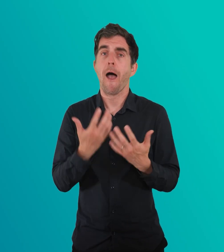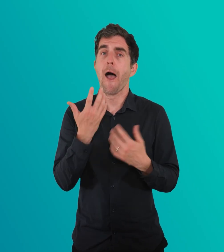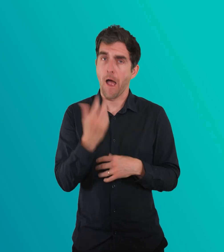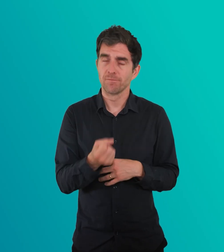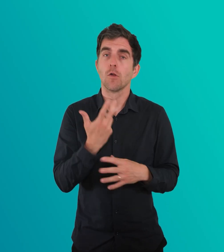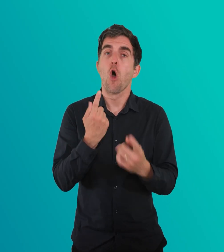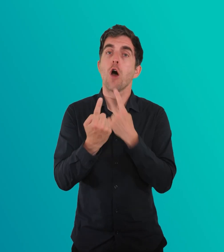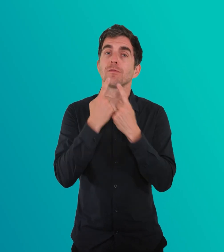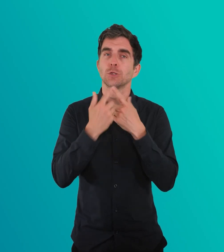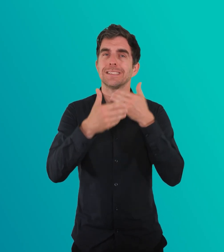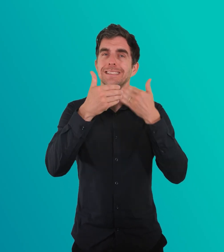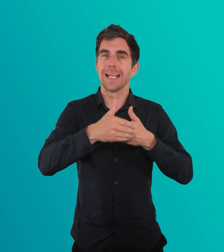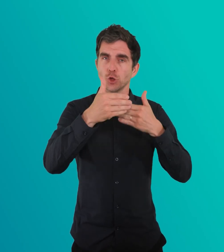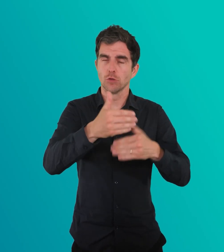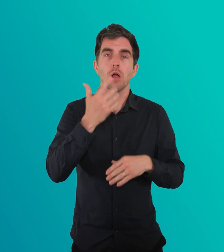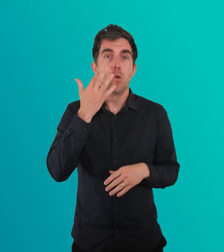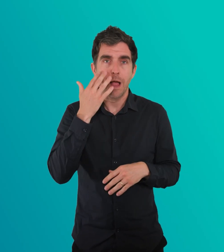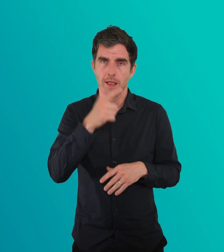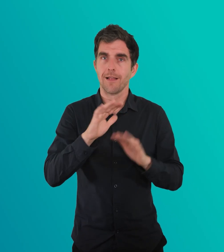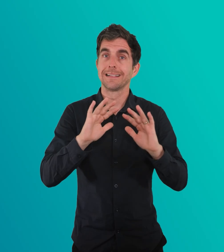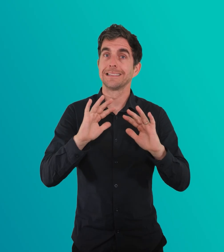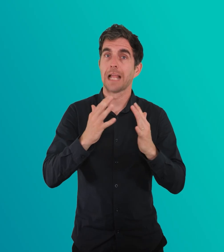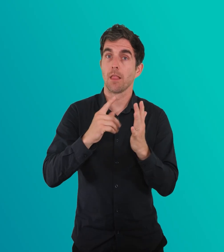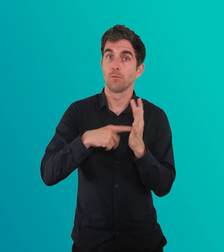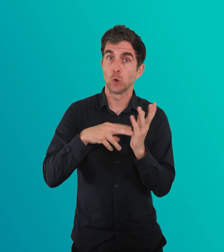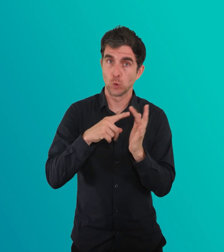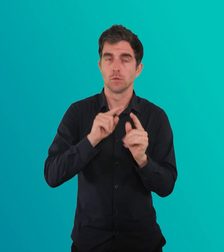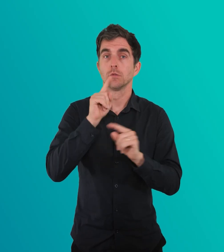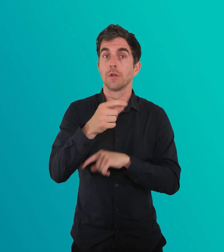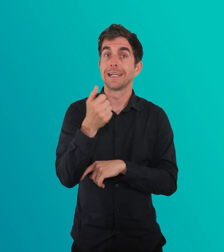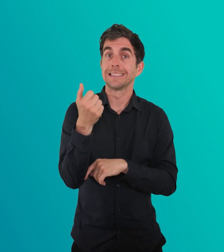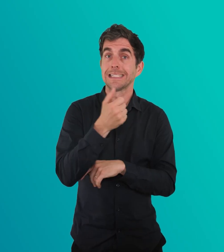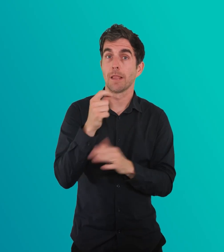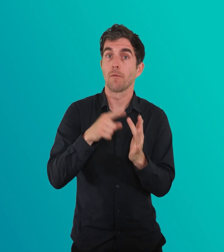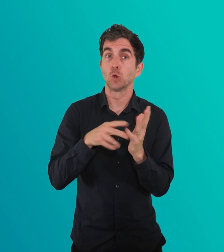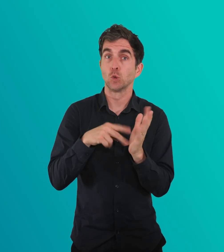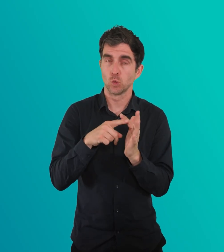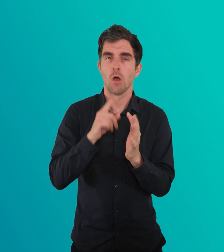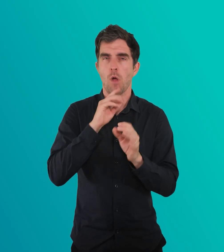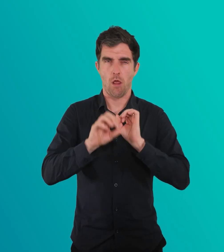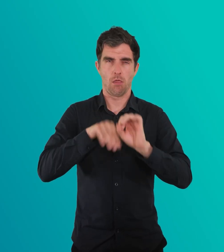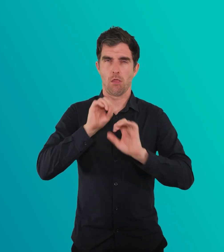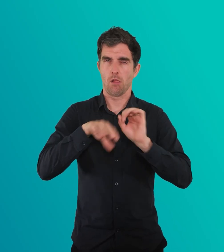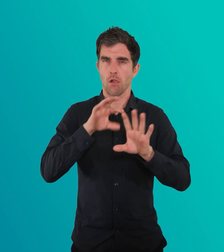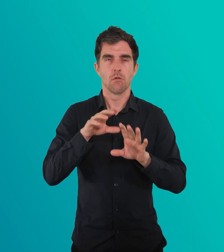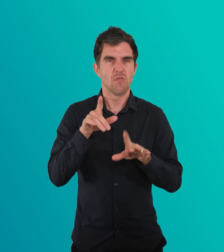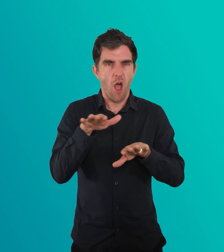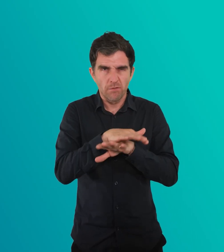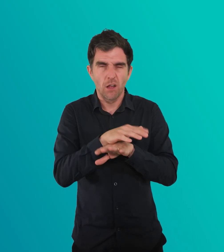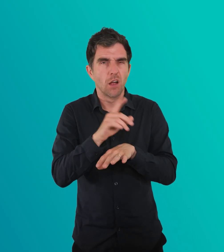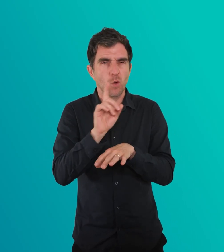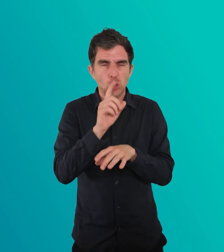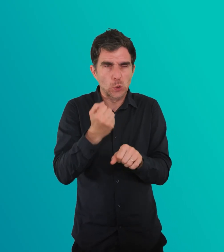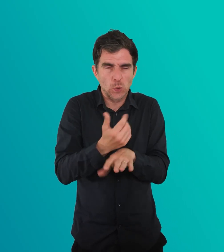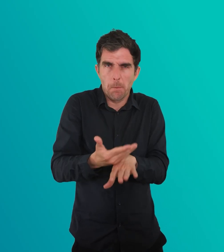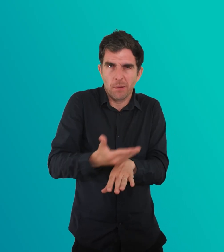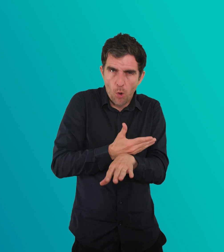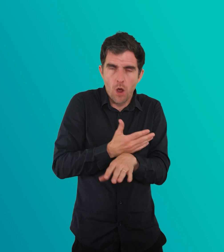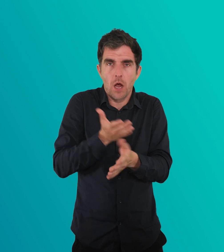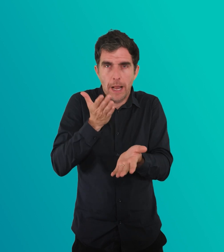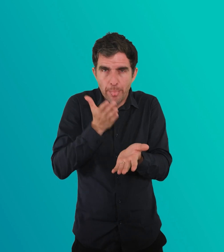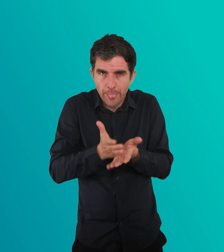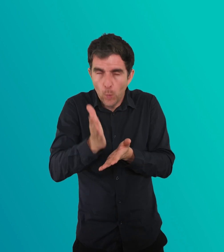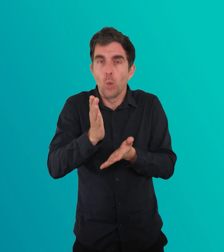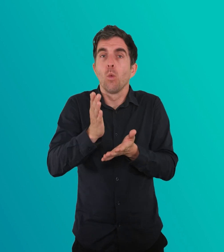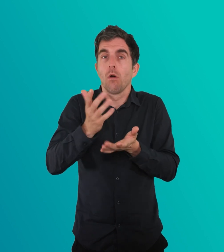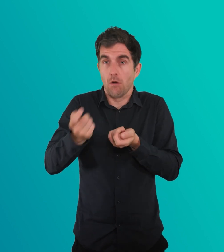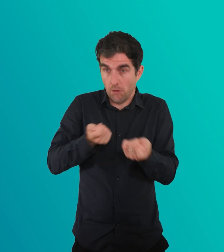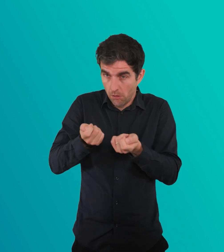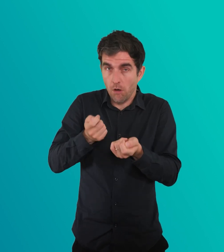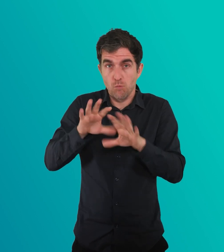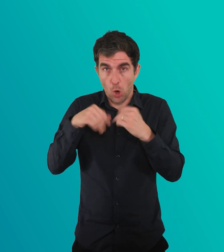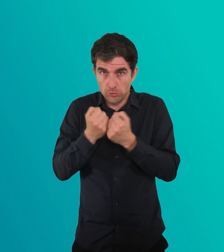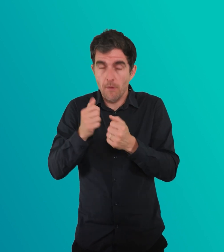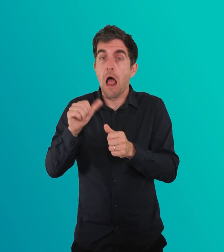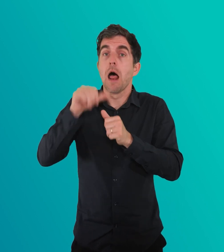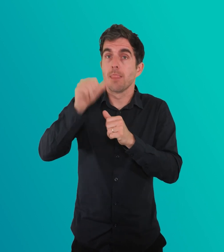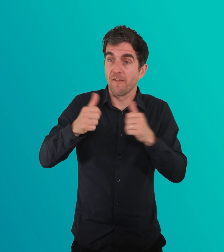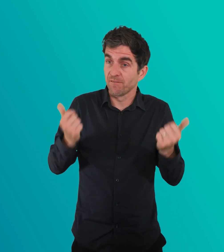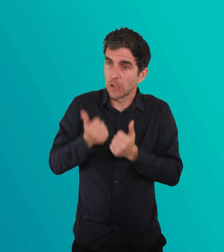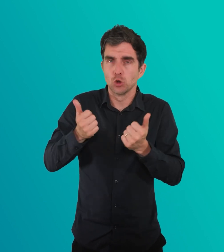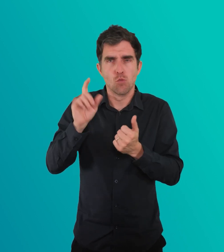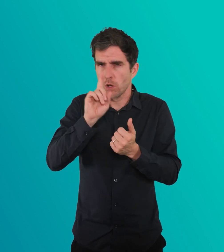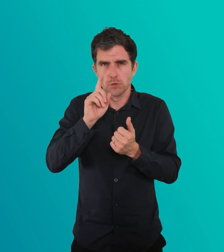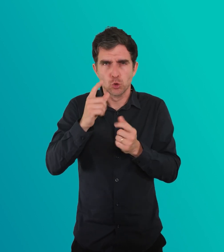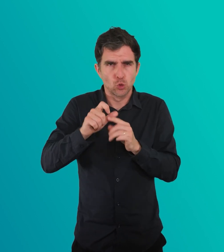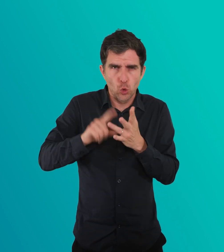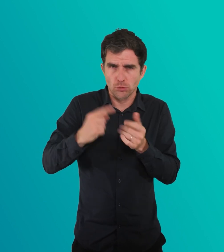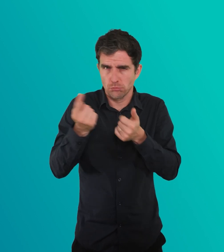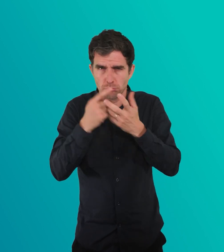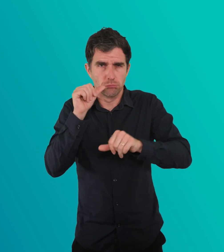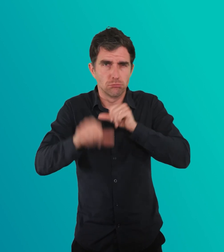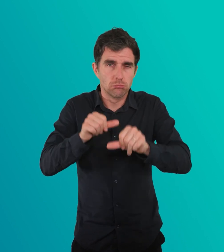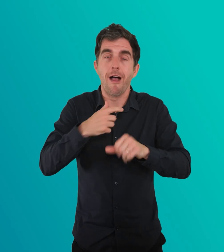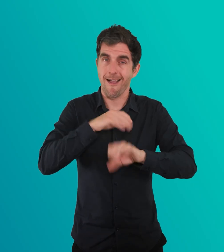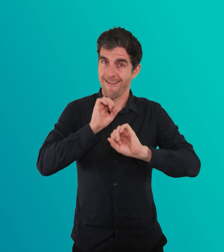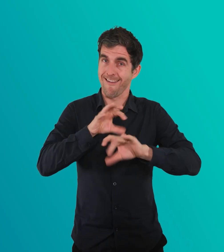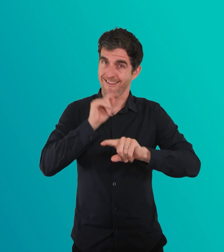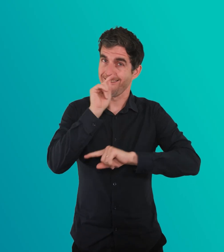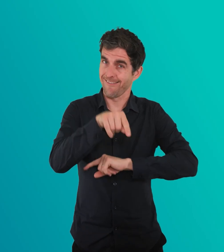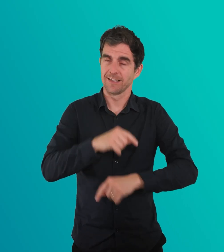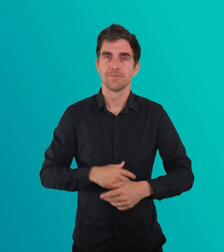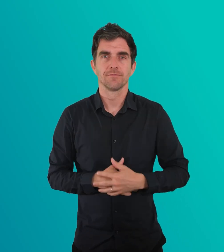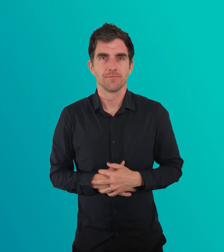There are also information sessions taking place on the 10 June and 16 June which will cover what to do before, during, and after running a workshop.